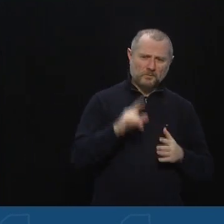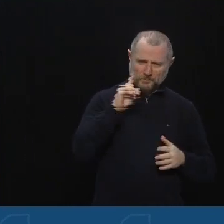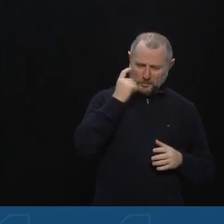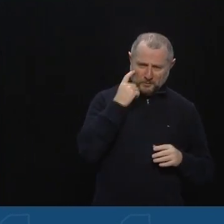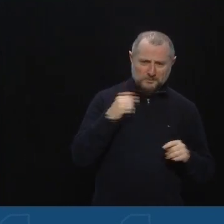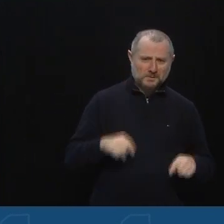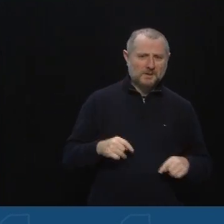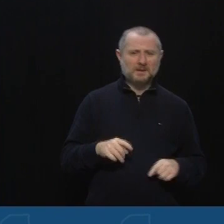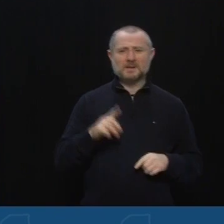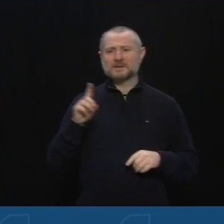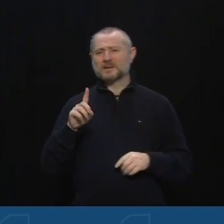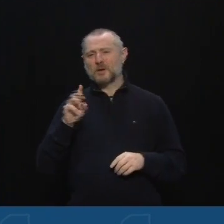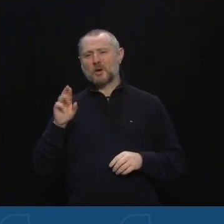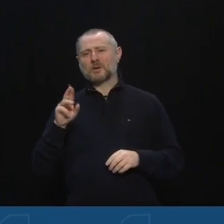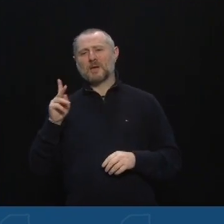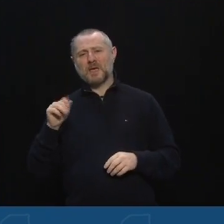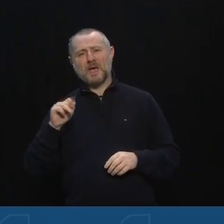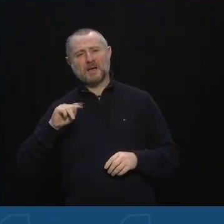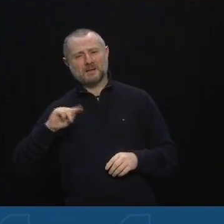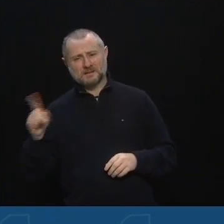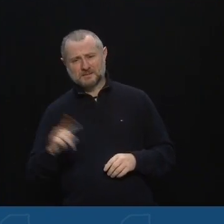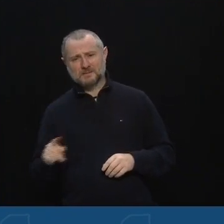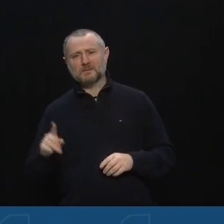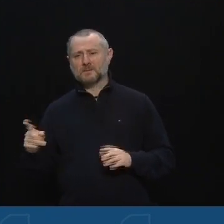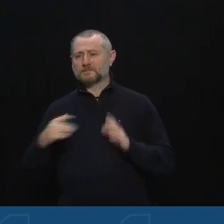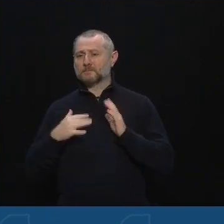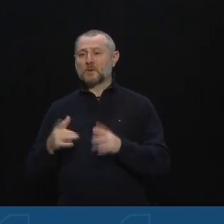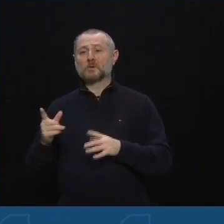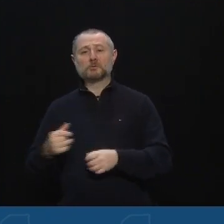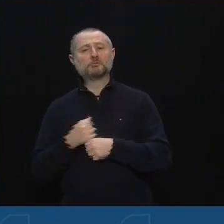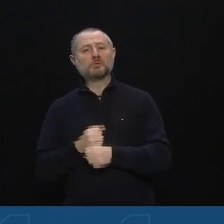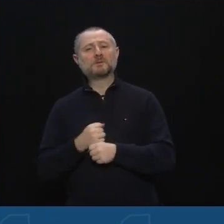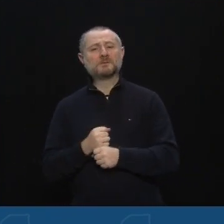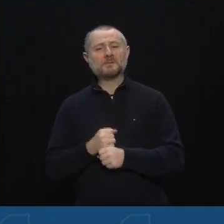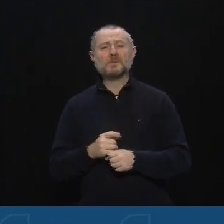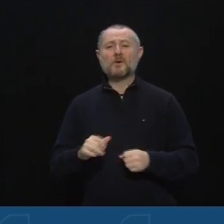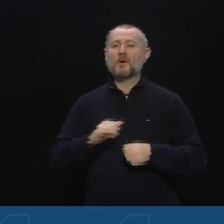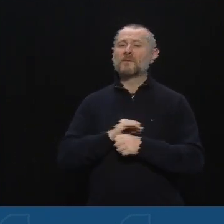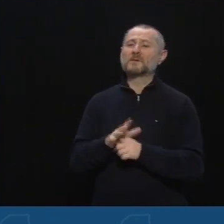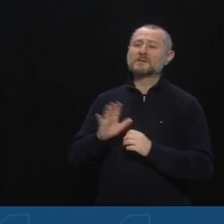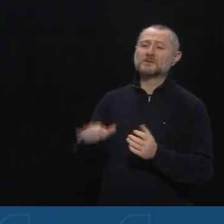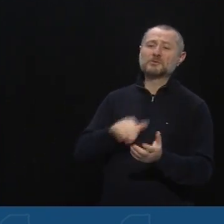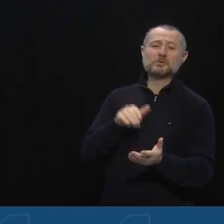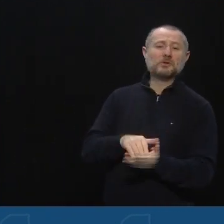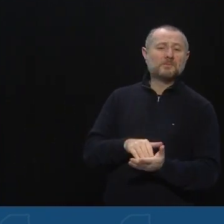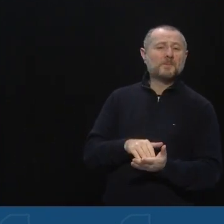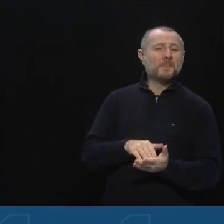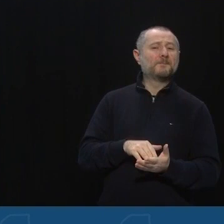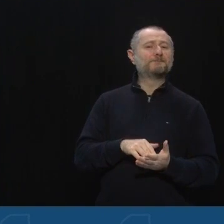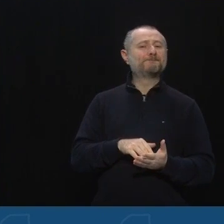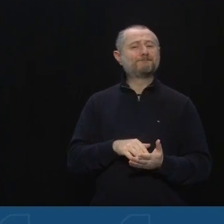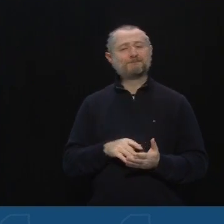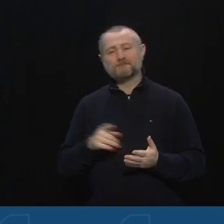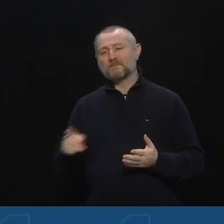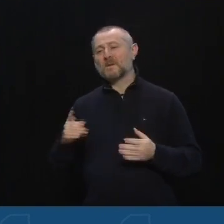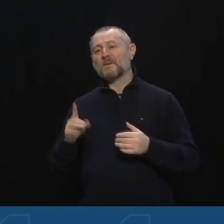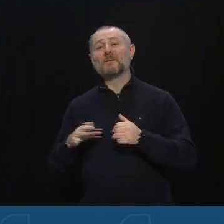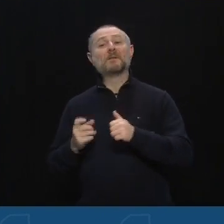STUDYING IT. WE'RE PROUD OF THE WORK THAT'S BOGE DONE HERE, AS WELL AS MY DR. CATS AND NEW YORK CITY HEALTH AND HOSPITALS.